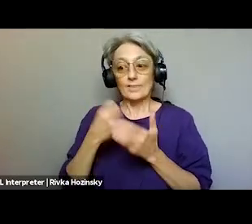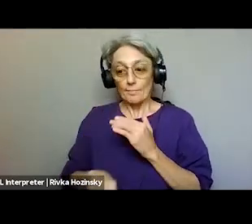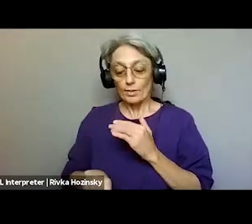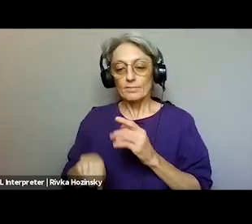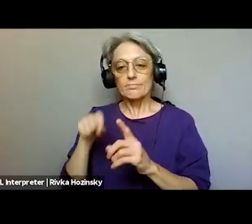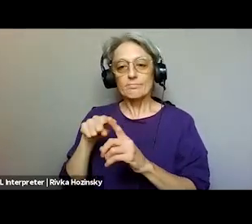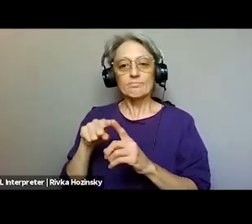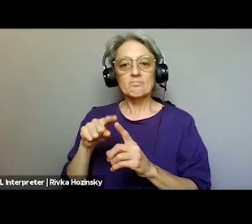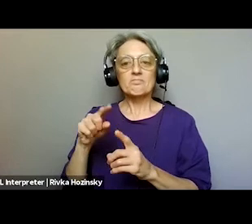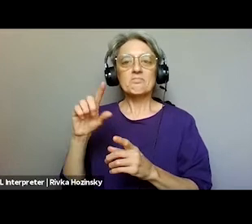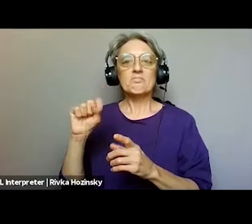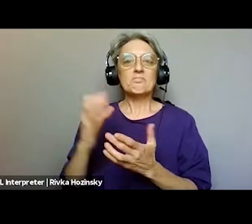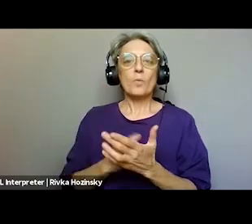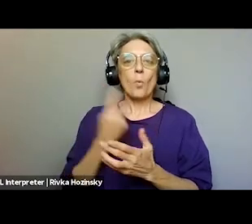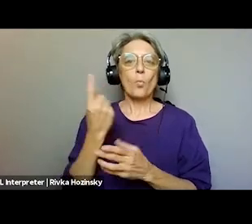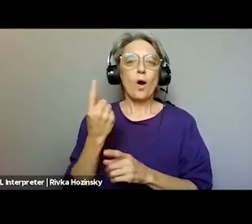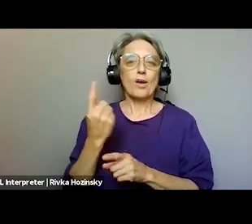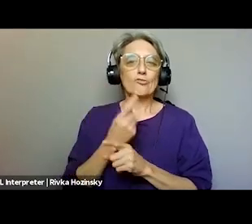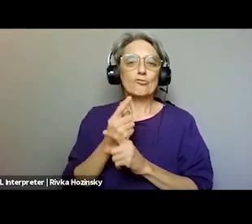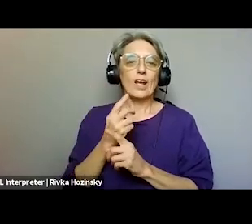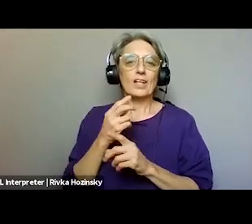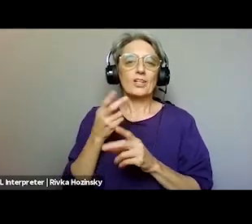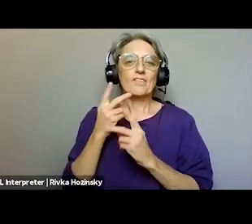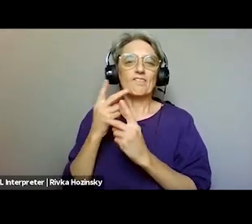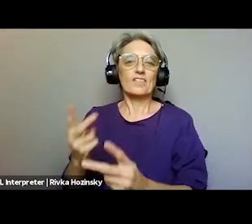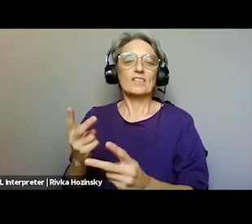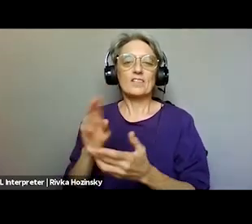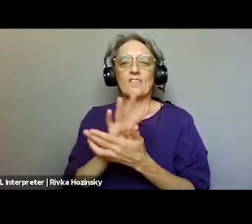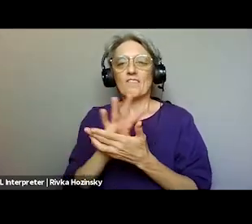one routine postpartum visit at around four to six weeks postpartum